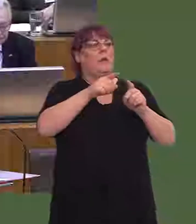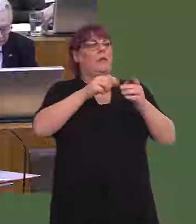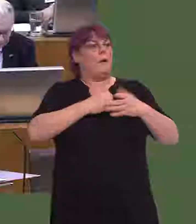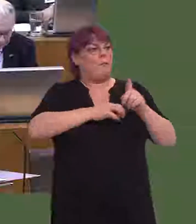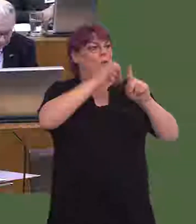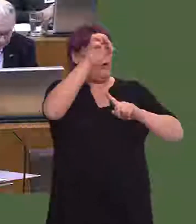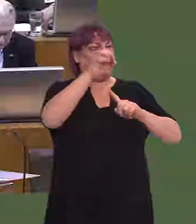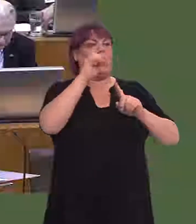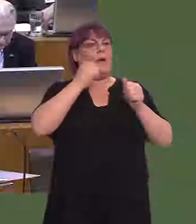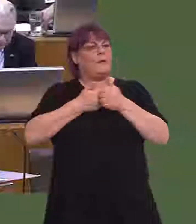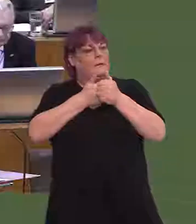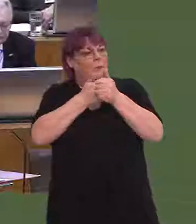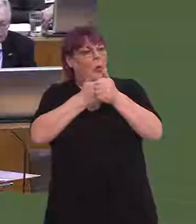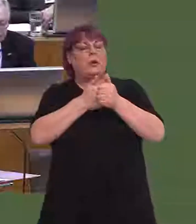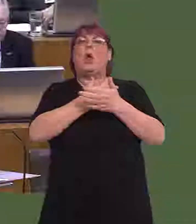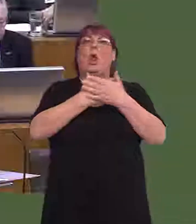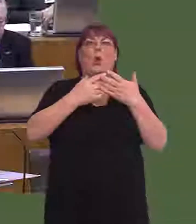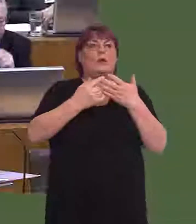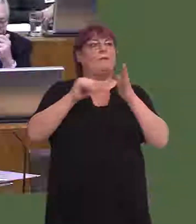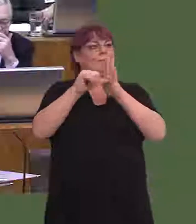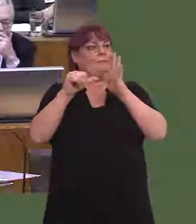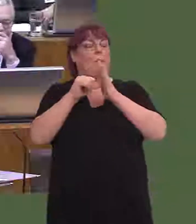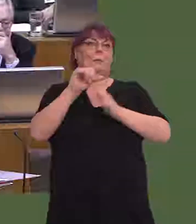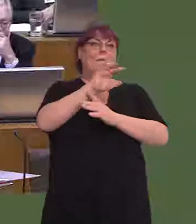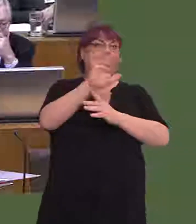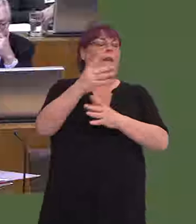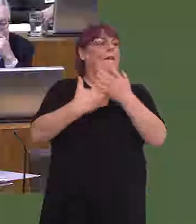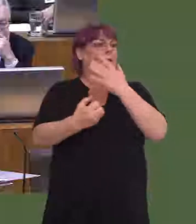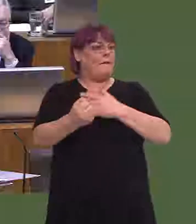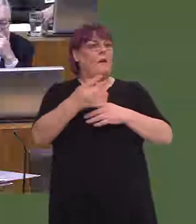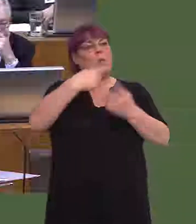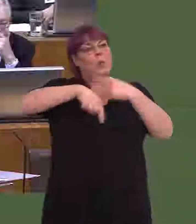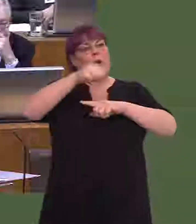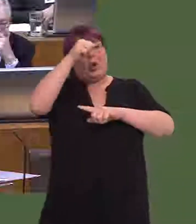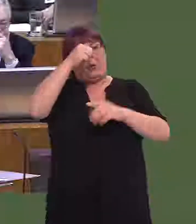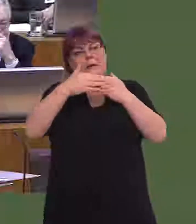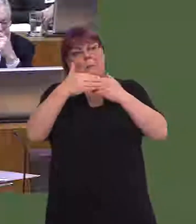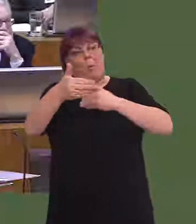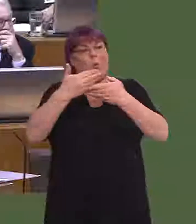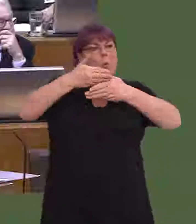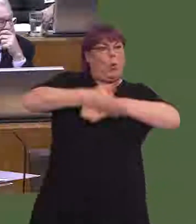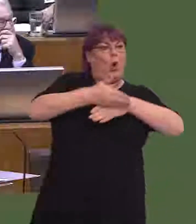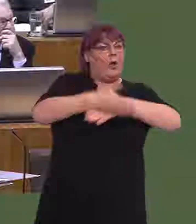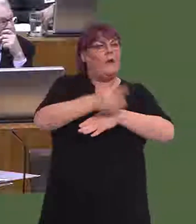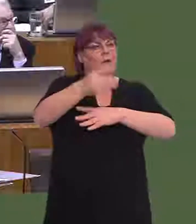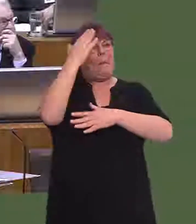There are still significant challenges that the health board faces and further progress and action are required urgently to transform mental health services.